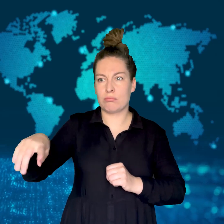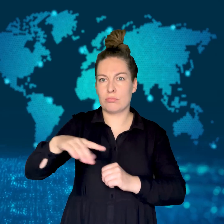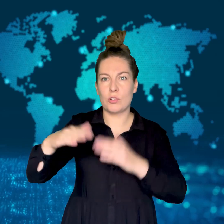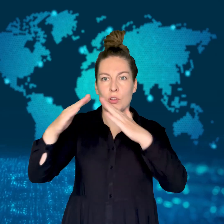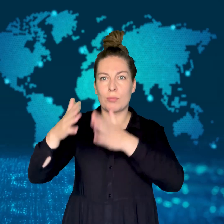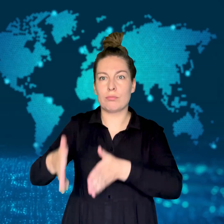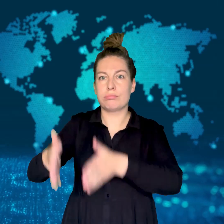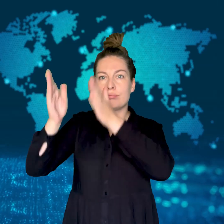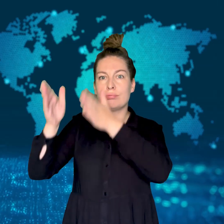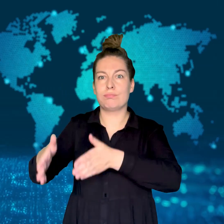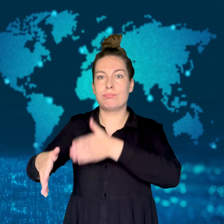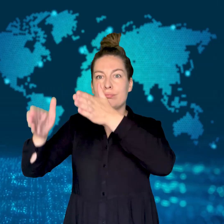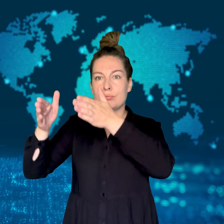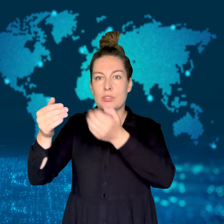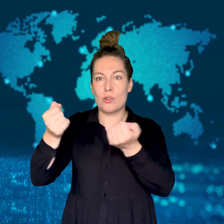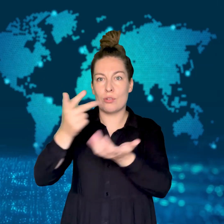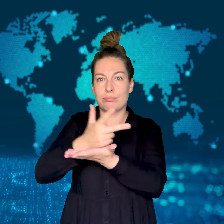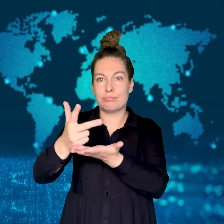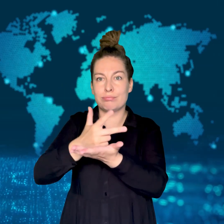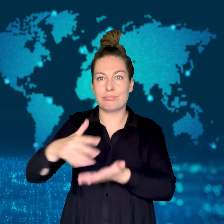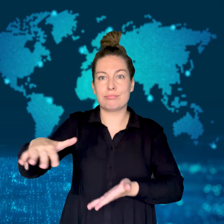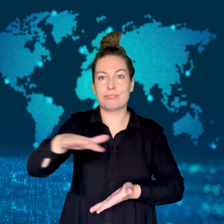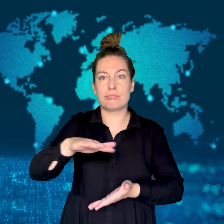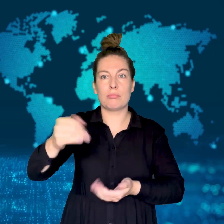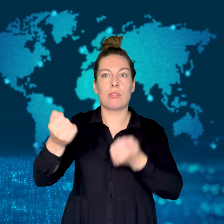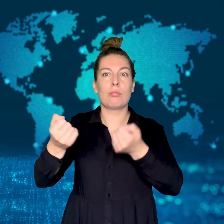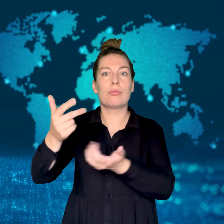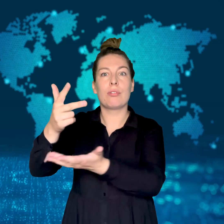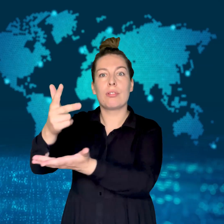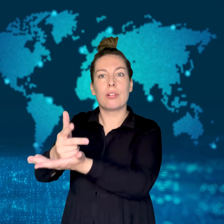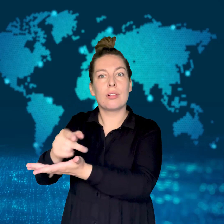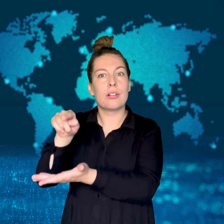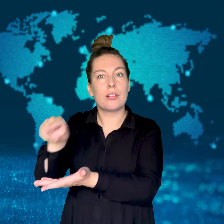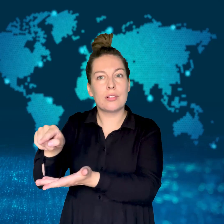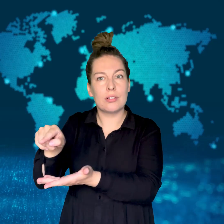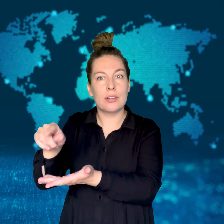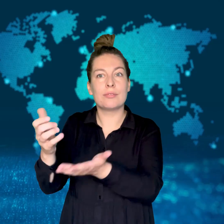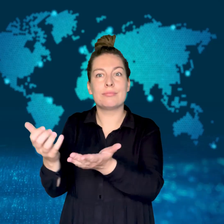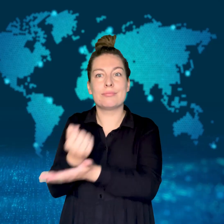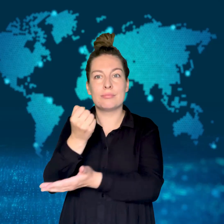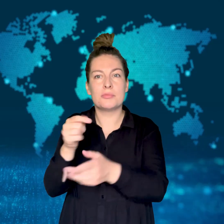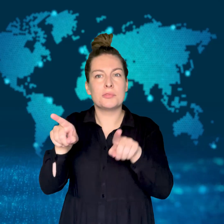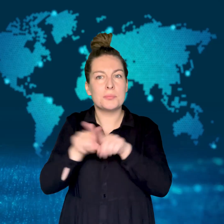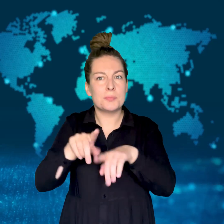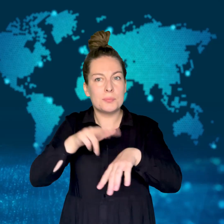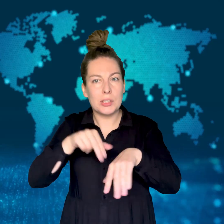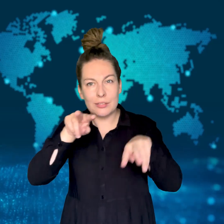The car was found in a parking lot of a Nong Prue condominium.